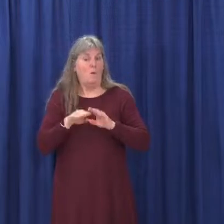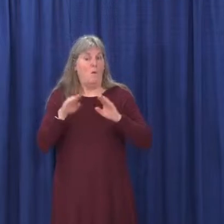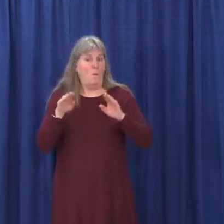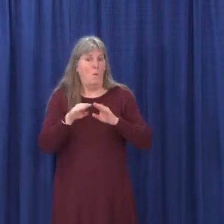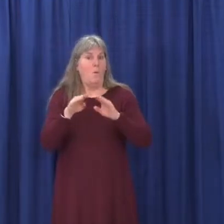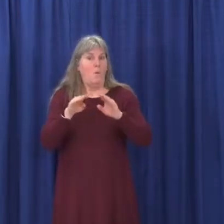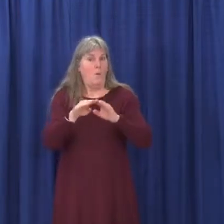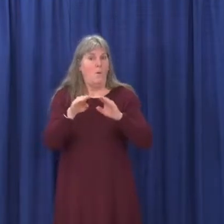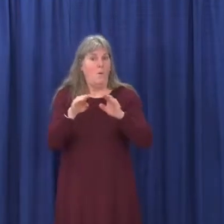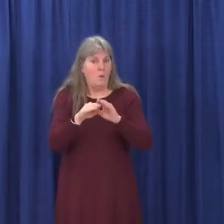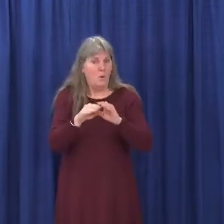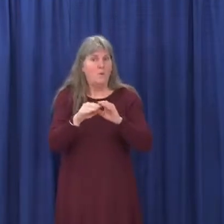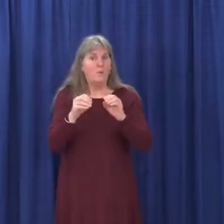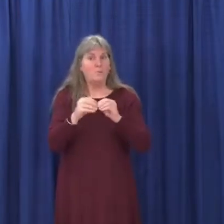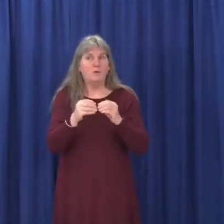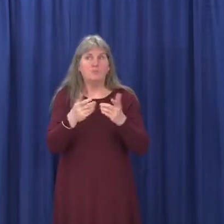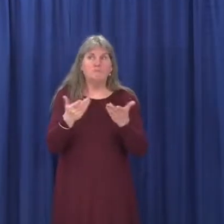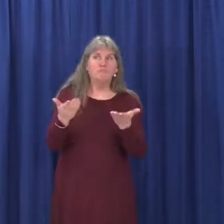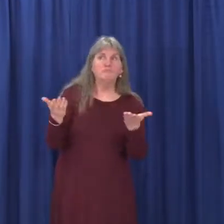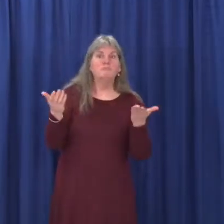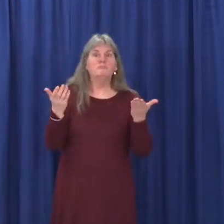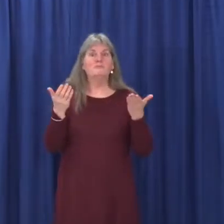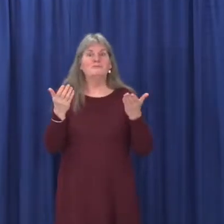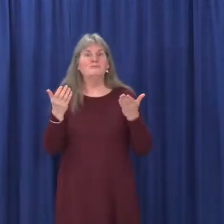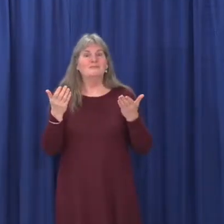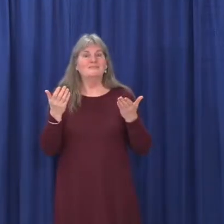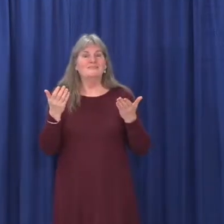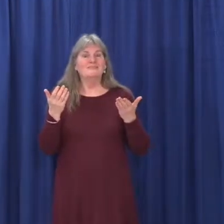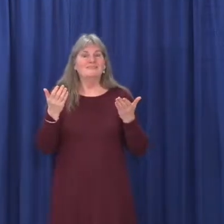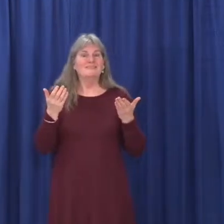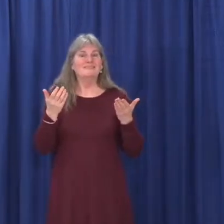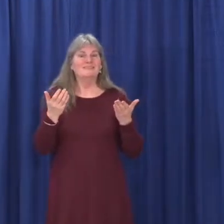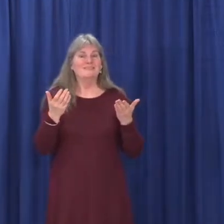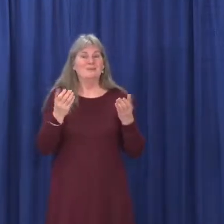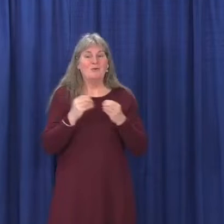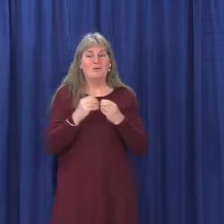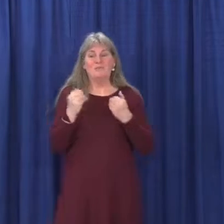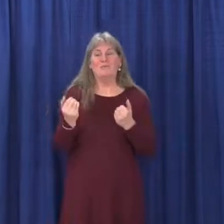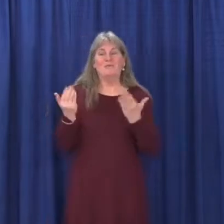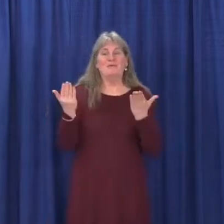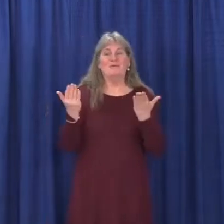meeting with you on a weekly basis, and being able to provide more flexibility.